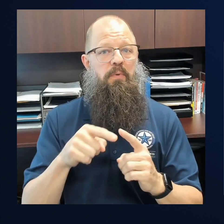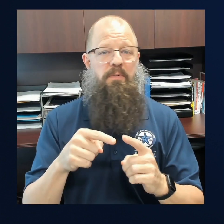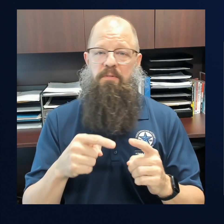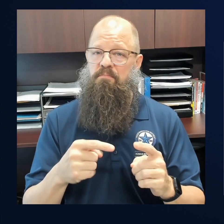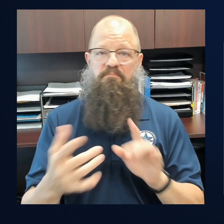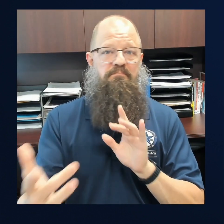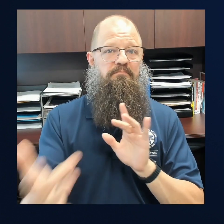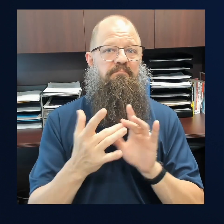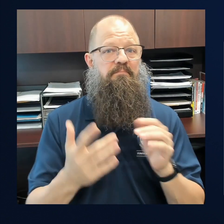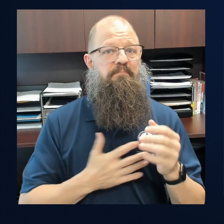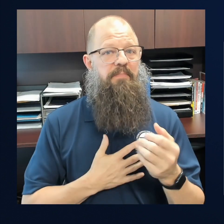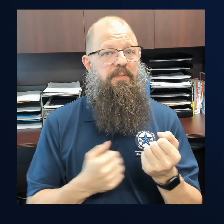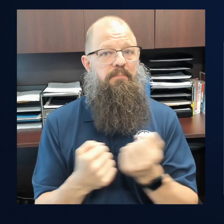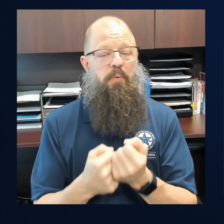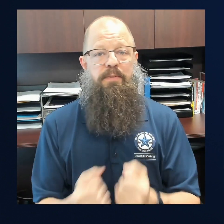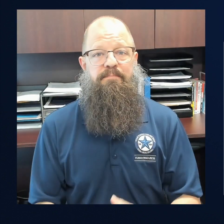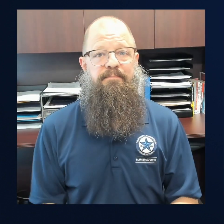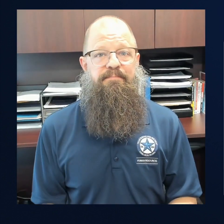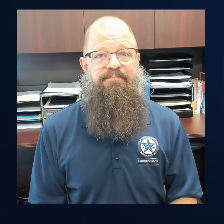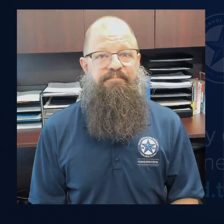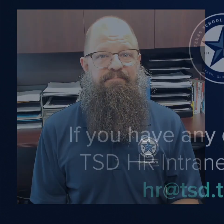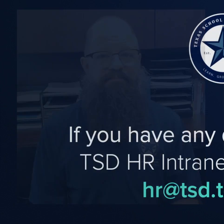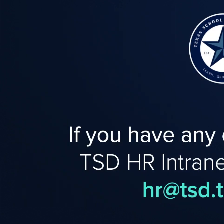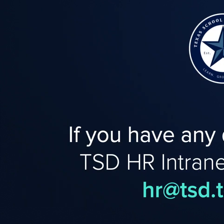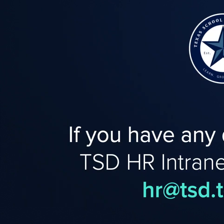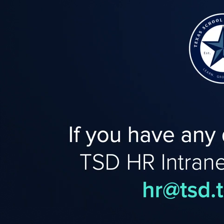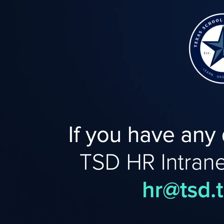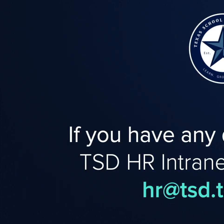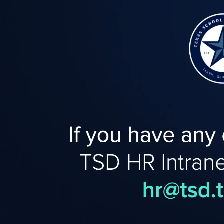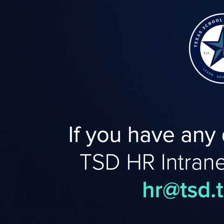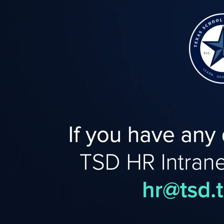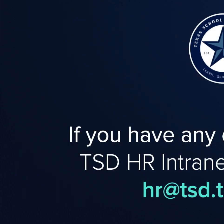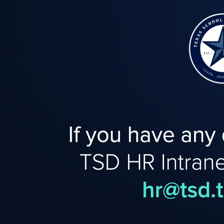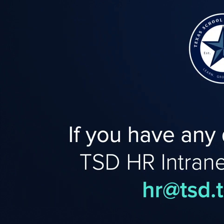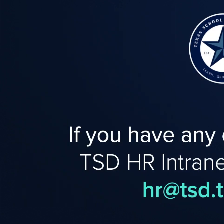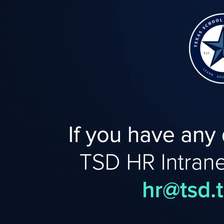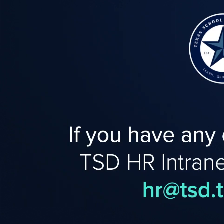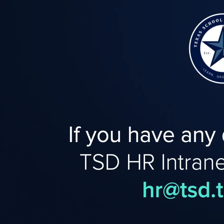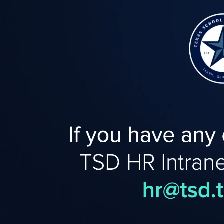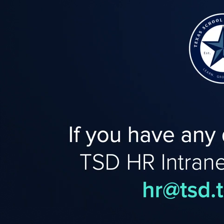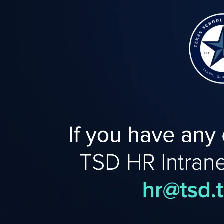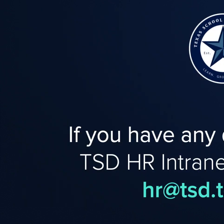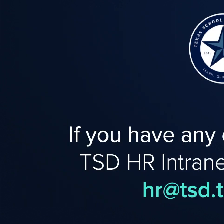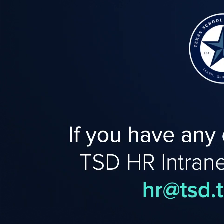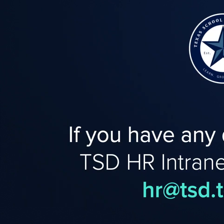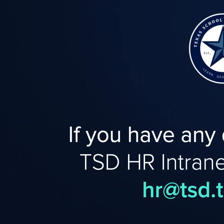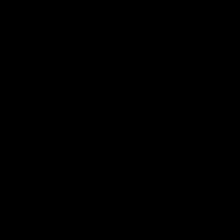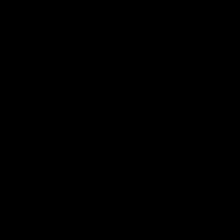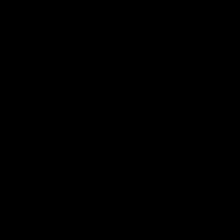you have any questions in regards to Checkpoints, please contact me I'm happy to provide support.